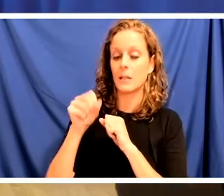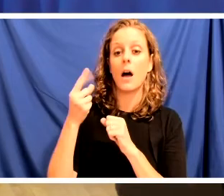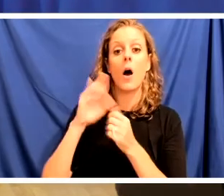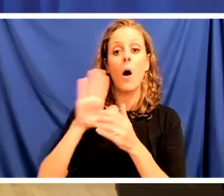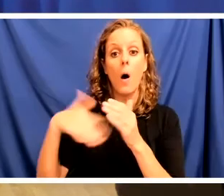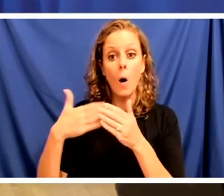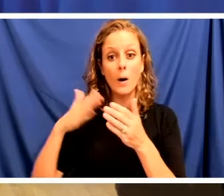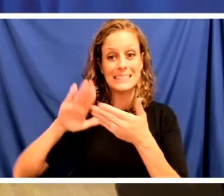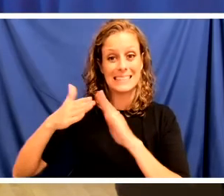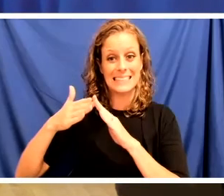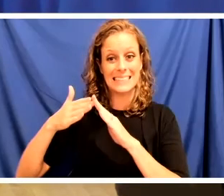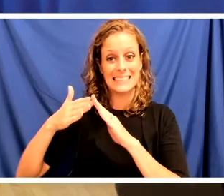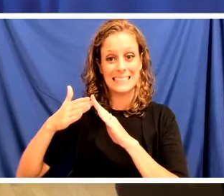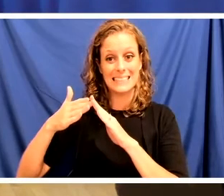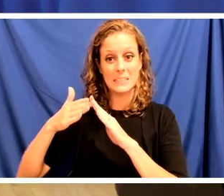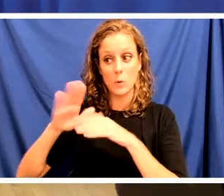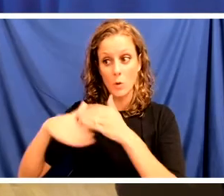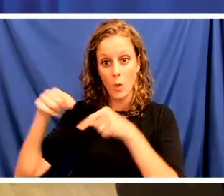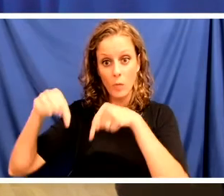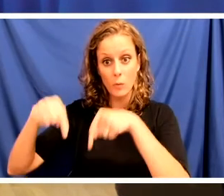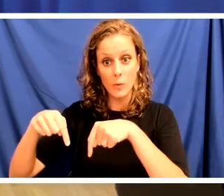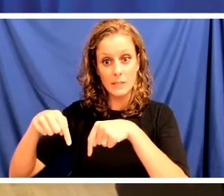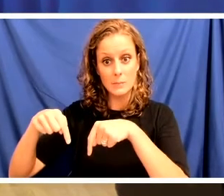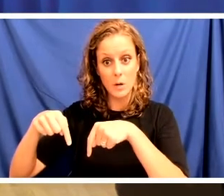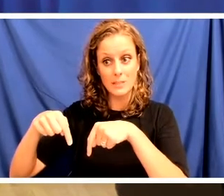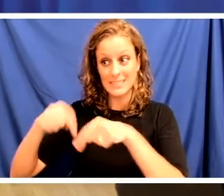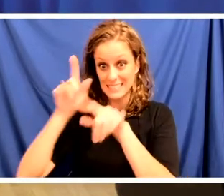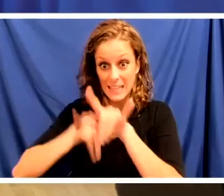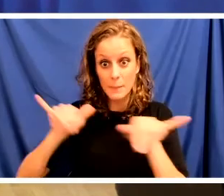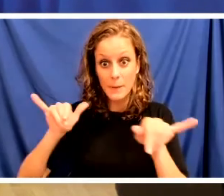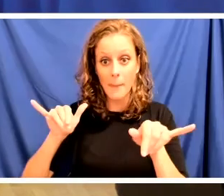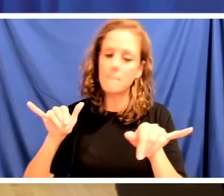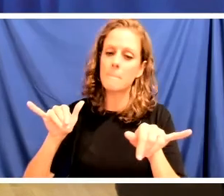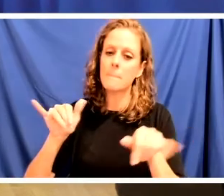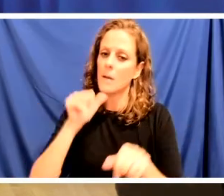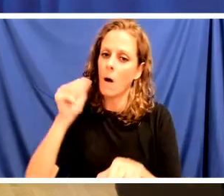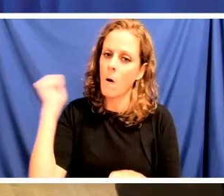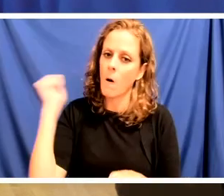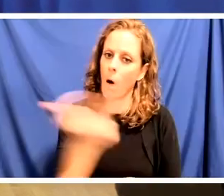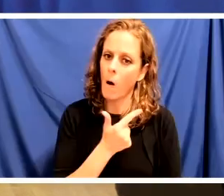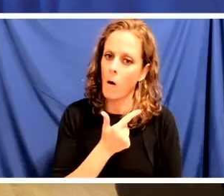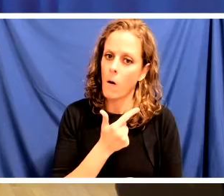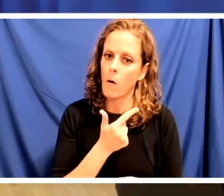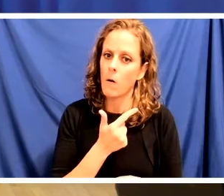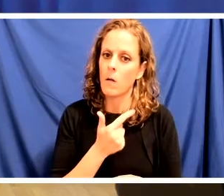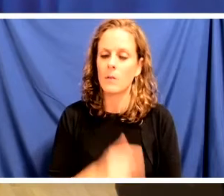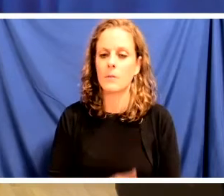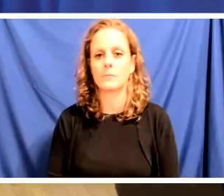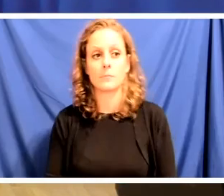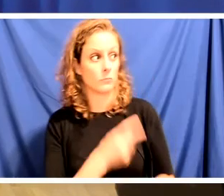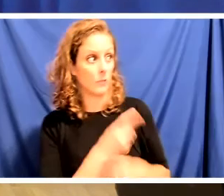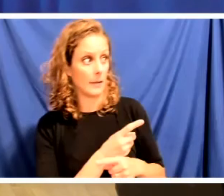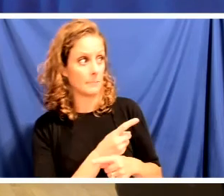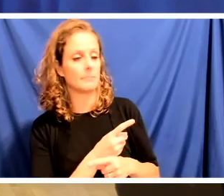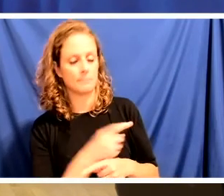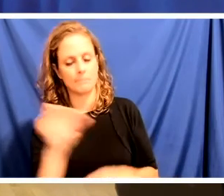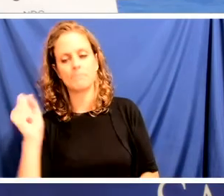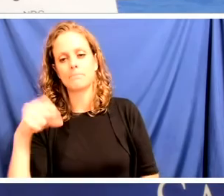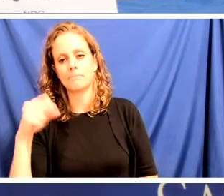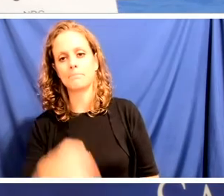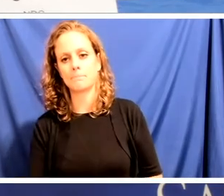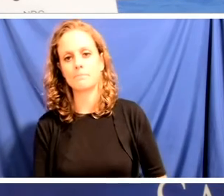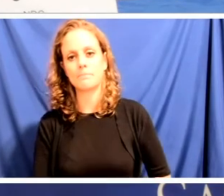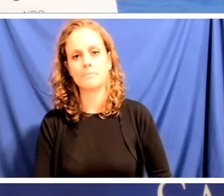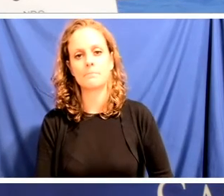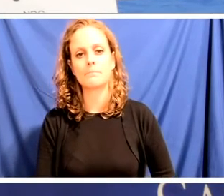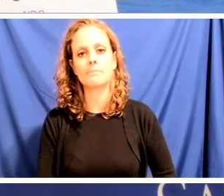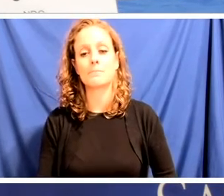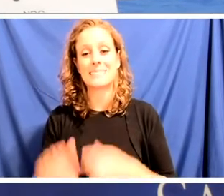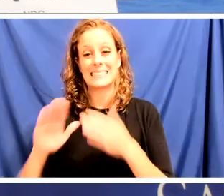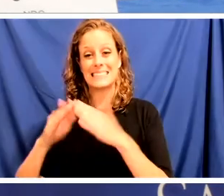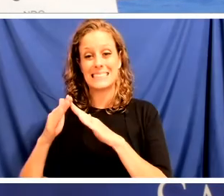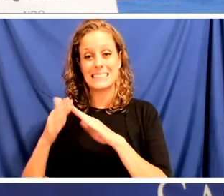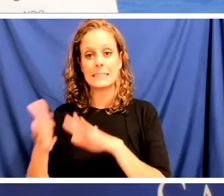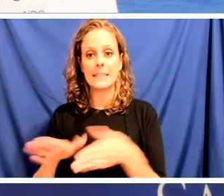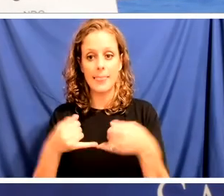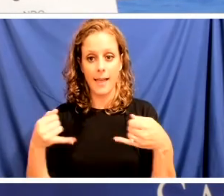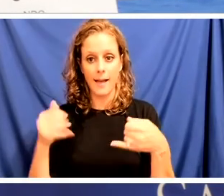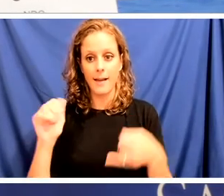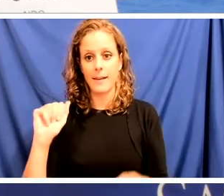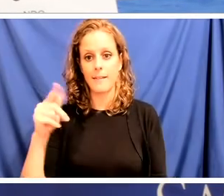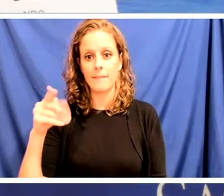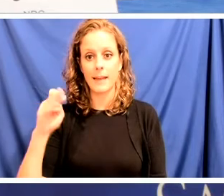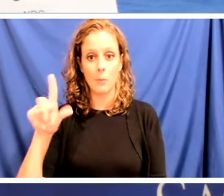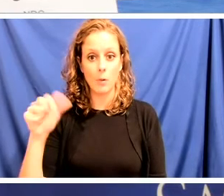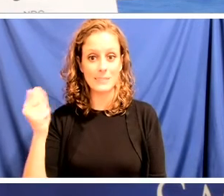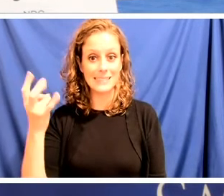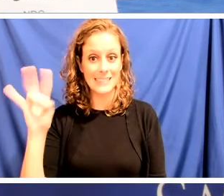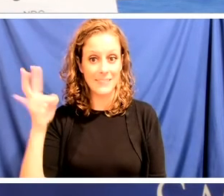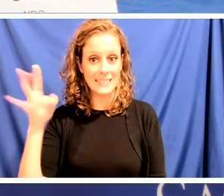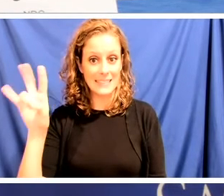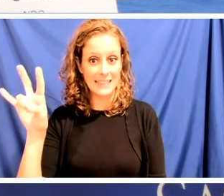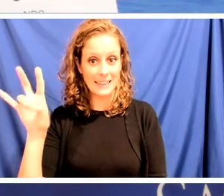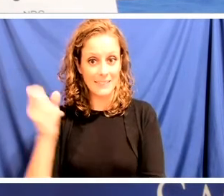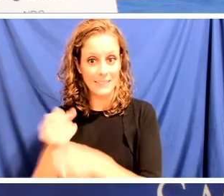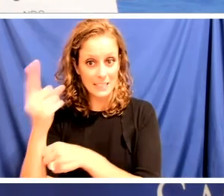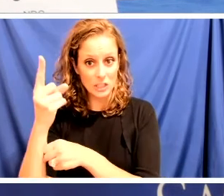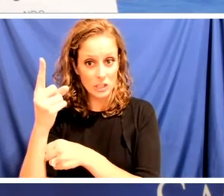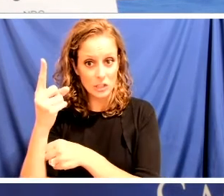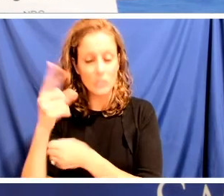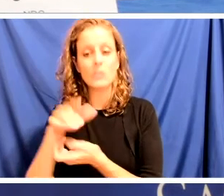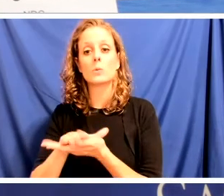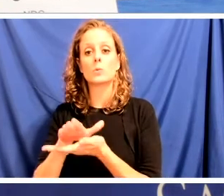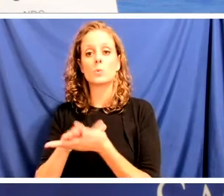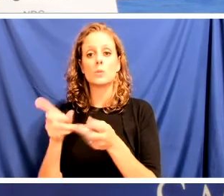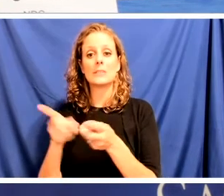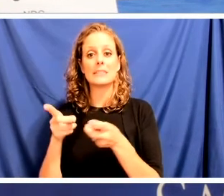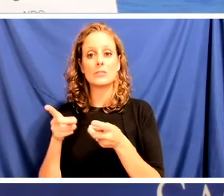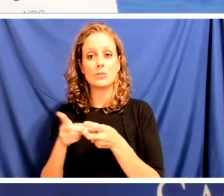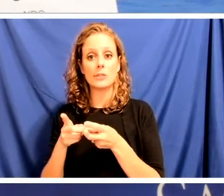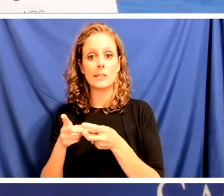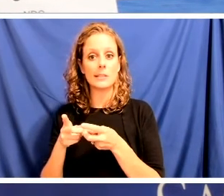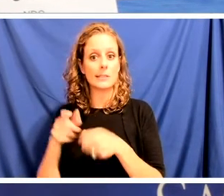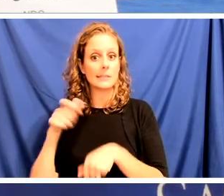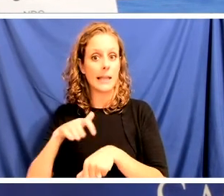Or at all if they don't elect representatives by district Is that correct that's correct the cities have a deadline of April 17 of next year and the school districts deadline is march 1 of next year.